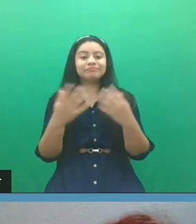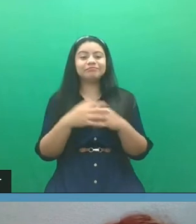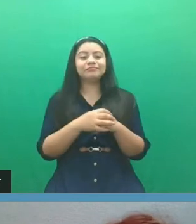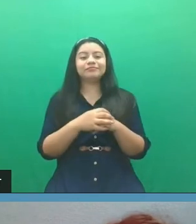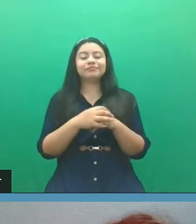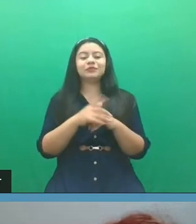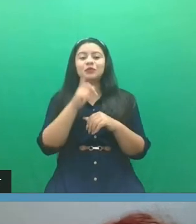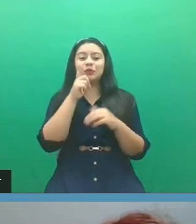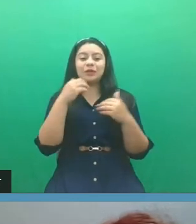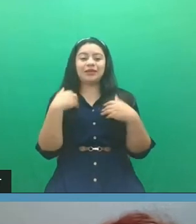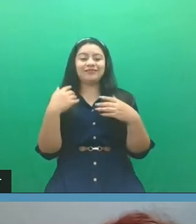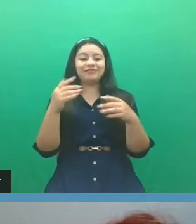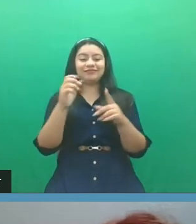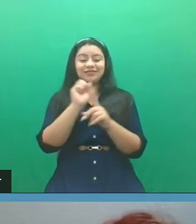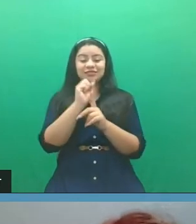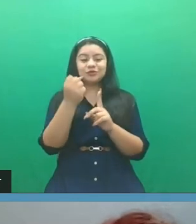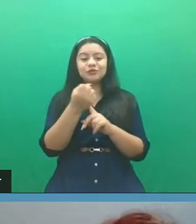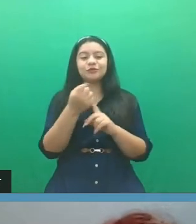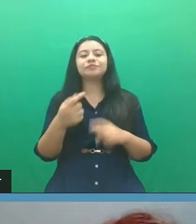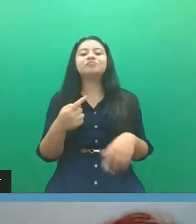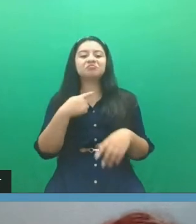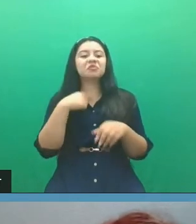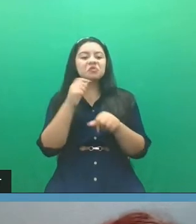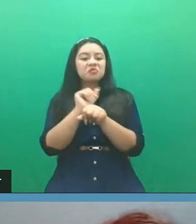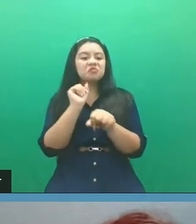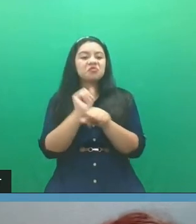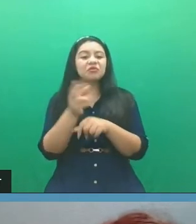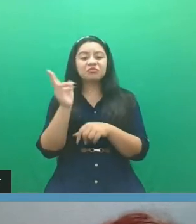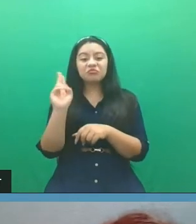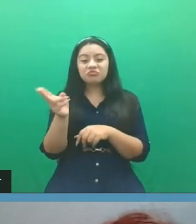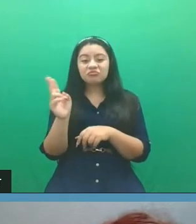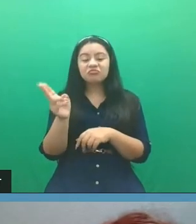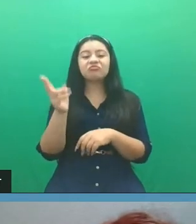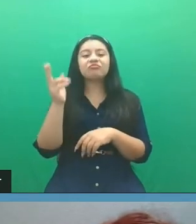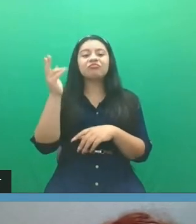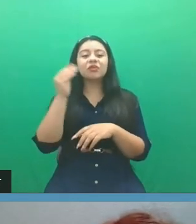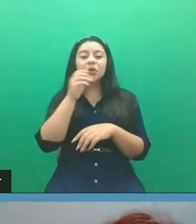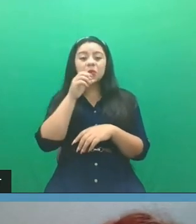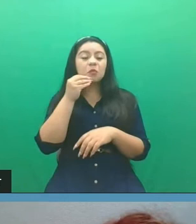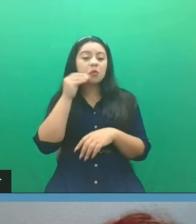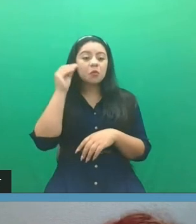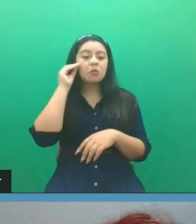but I work at a historic house museum and I'm wondering how the suggestions in your presentation